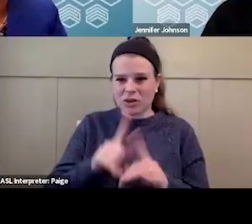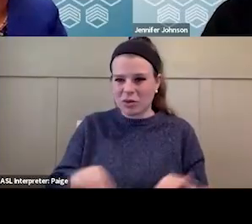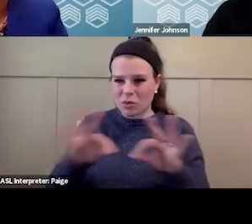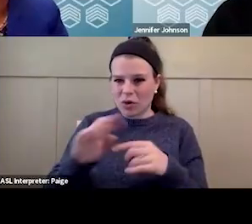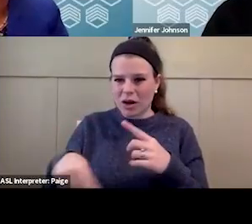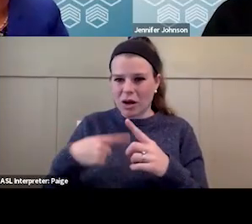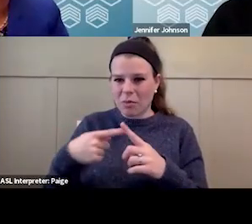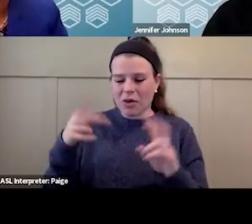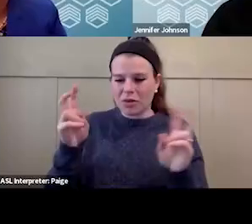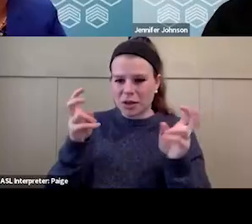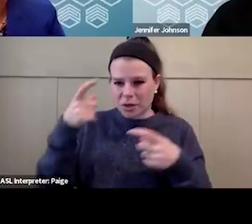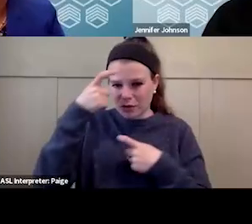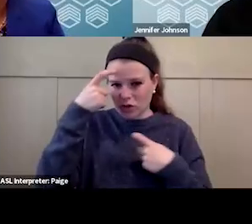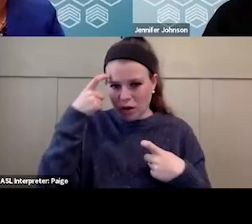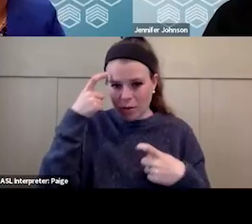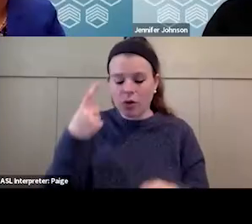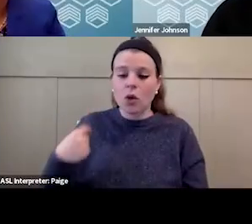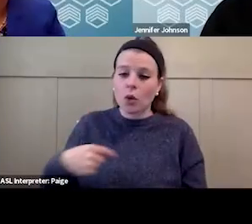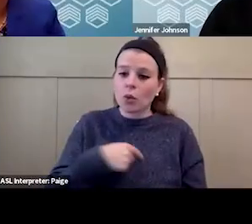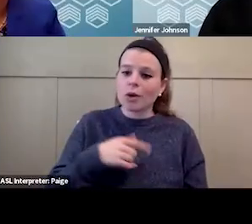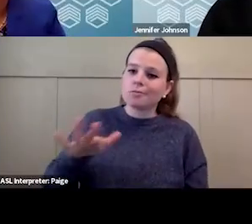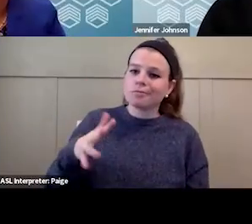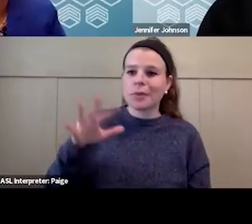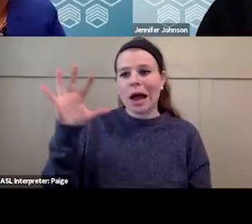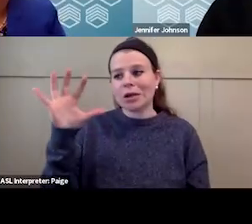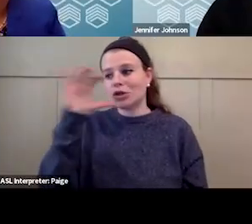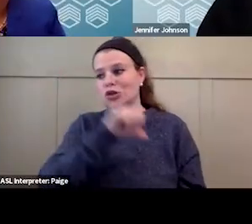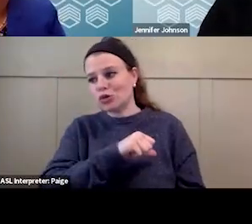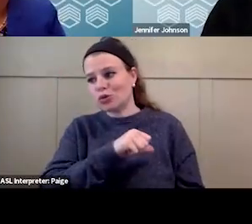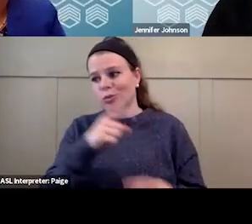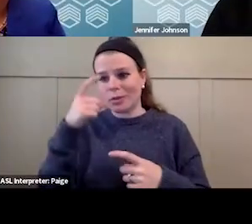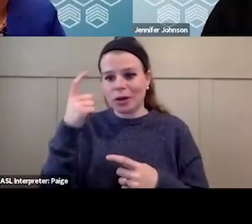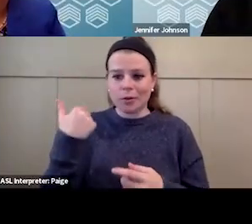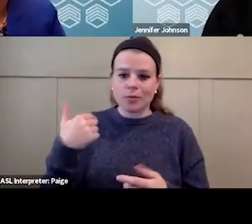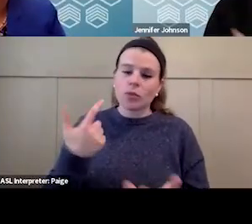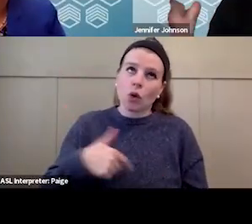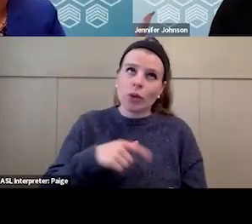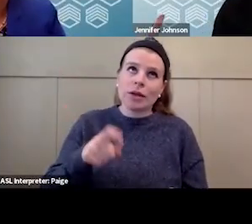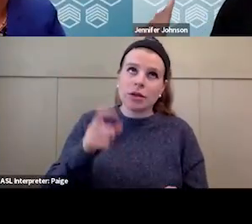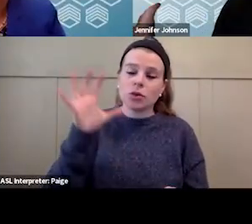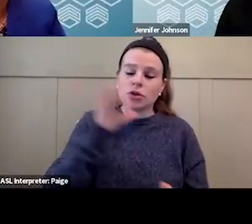sort of assumed, I mean, we just sort of assume that trauma is… We need to assume that trauma is part of everybody's